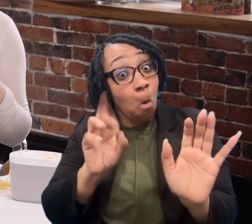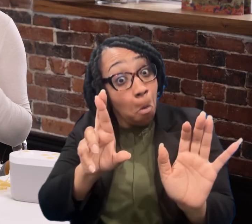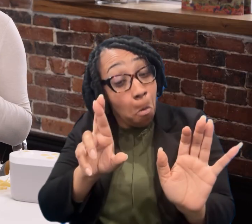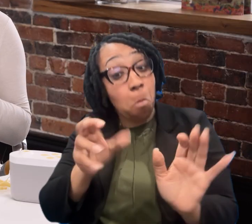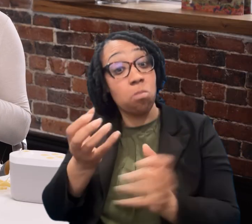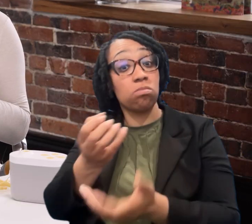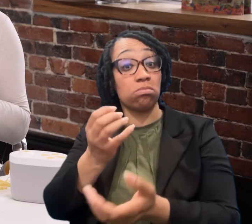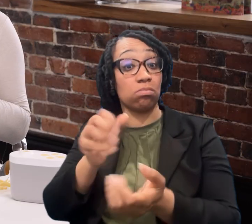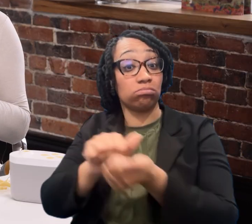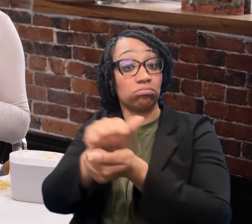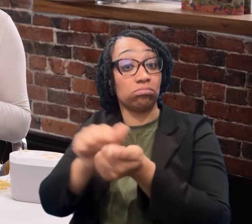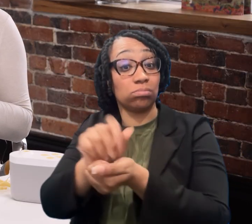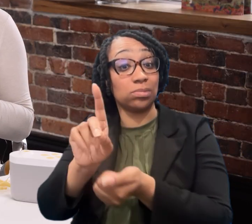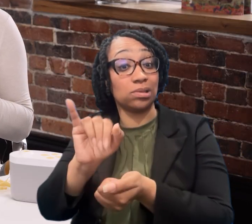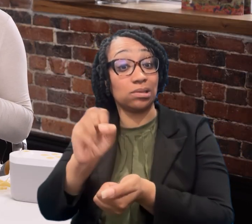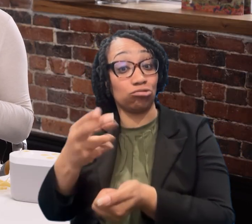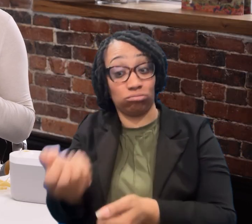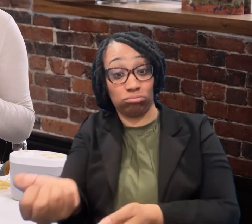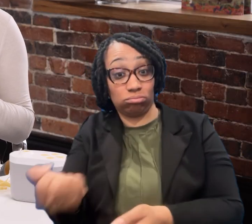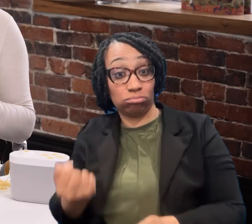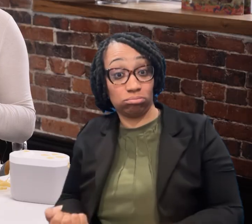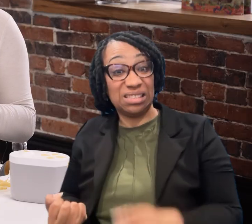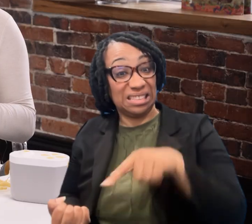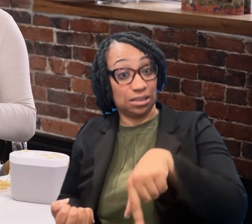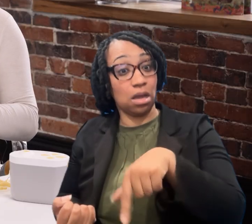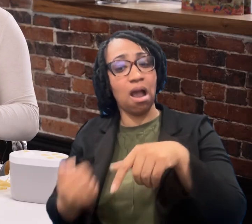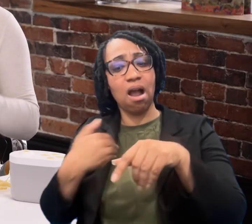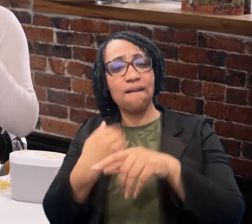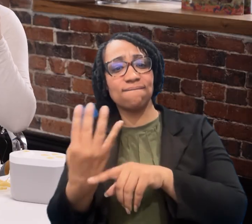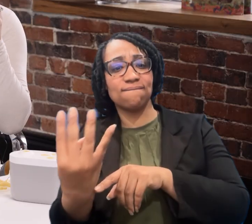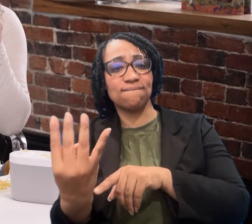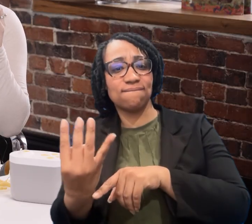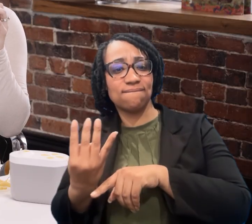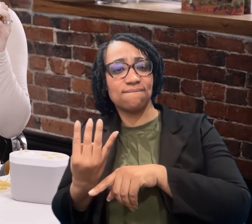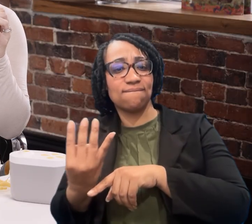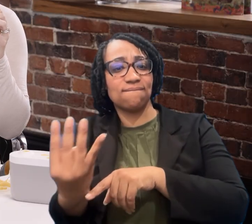and let them air dry. If you're going to put them in the dishwasher, all of these applicable parts